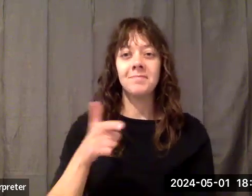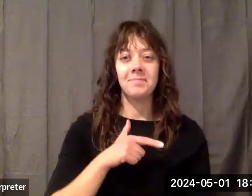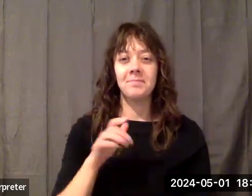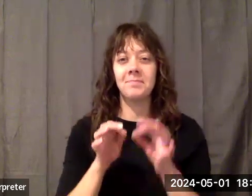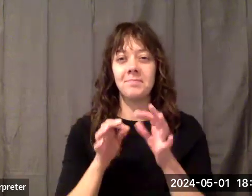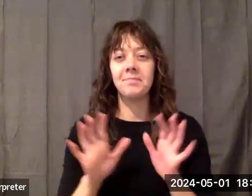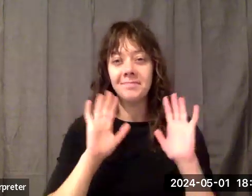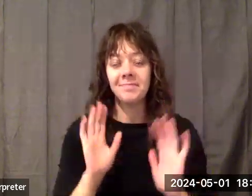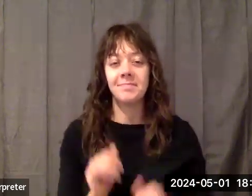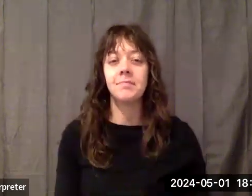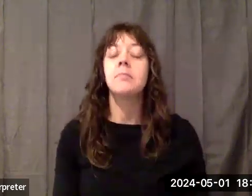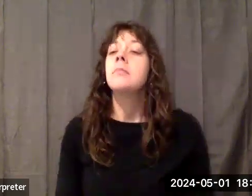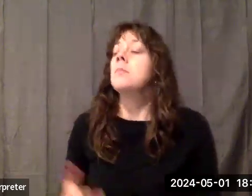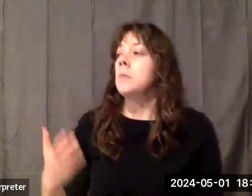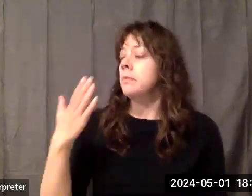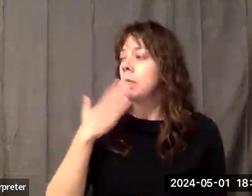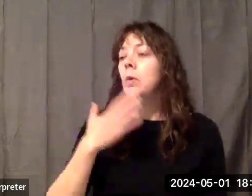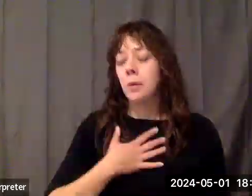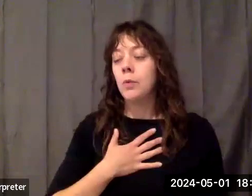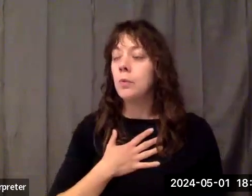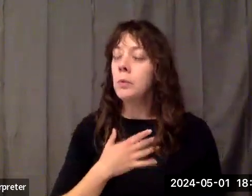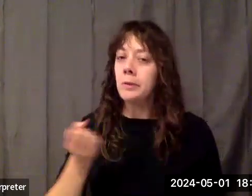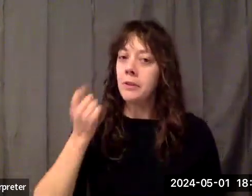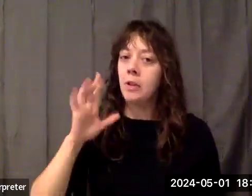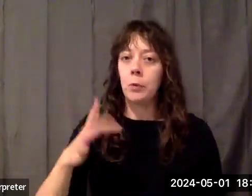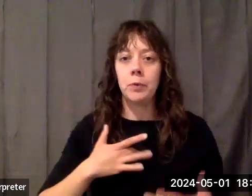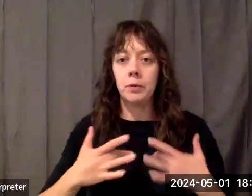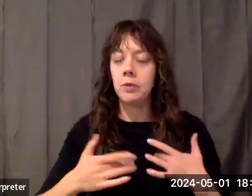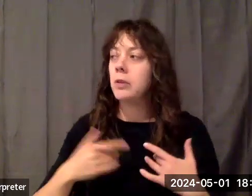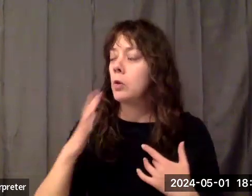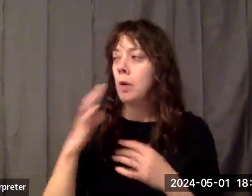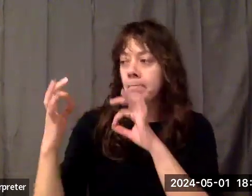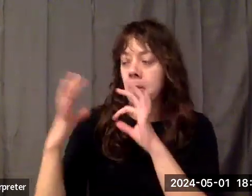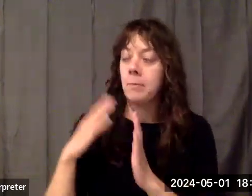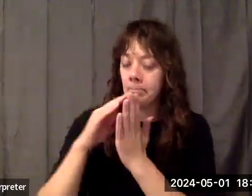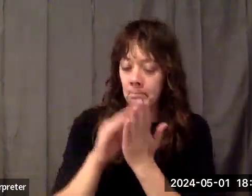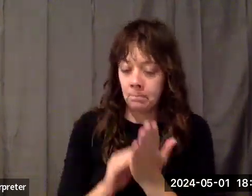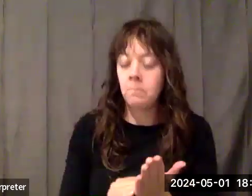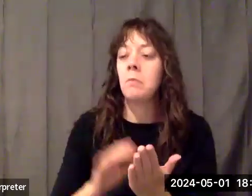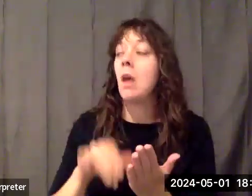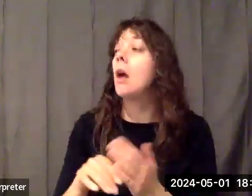consideration as we move forward. I do wanna just mention, I would love to connect you with Claire Wilson.